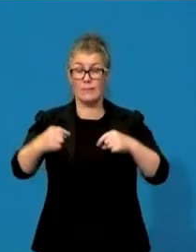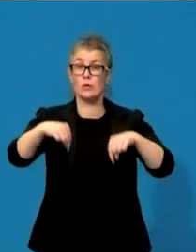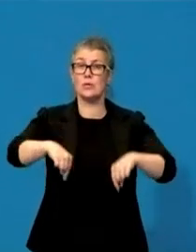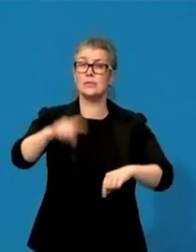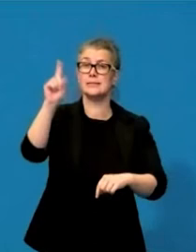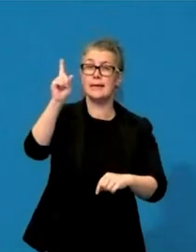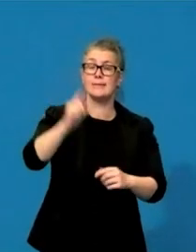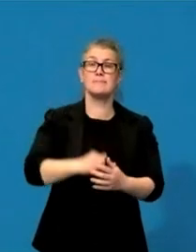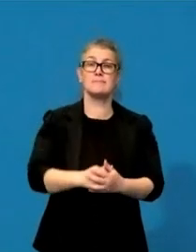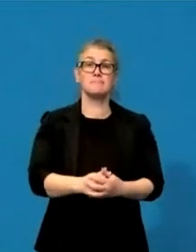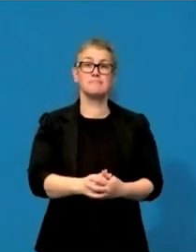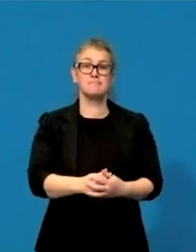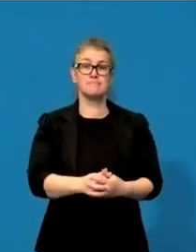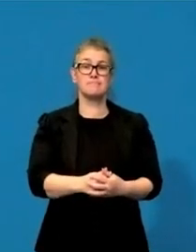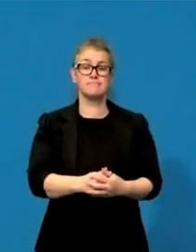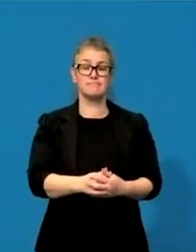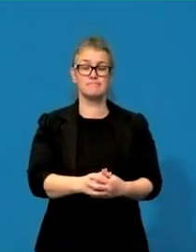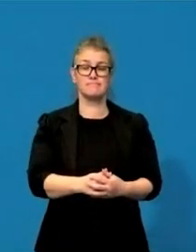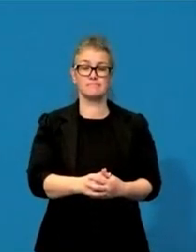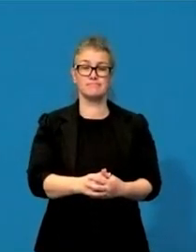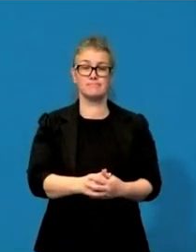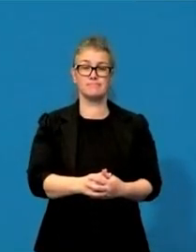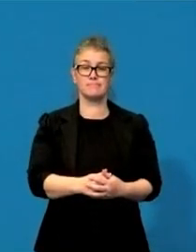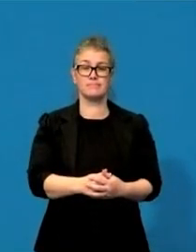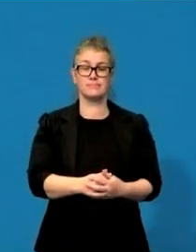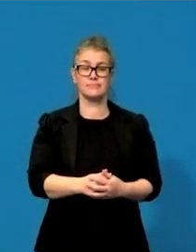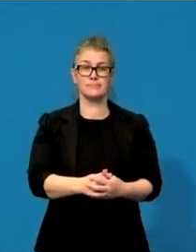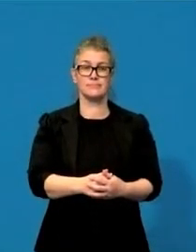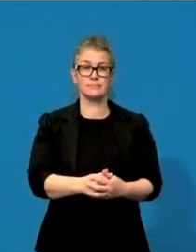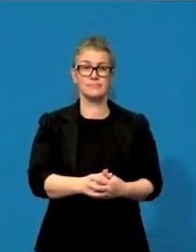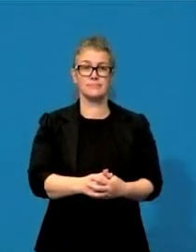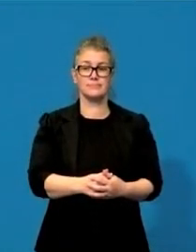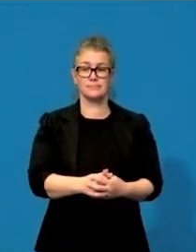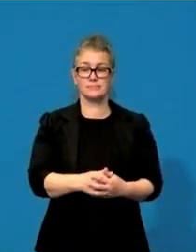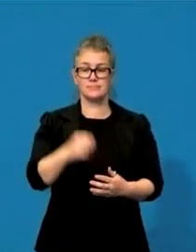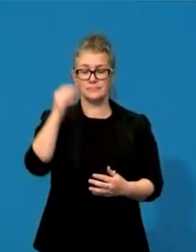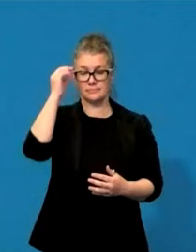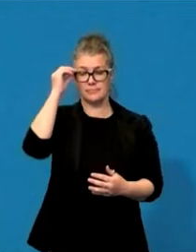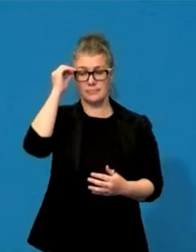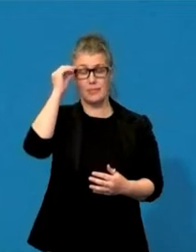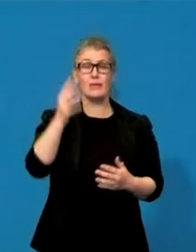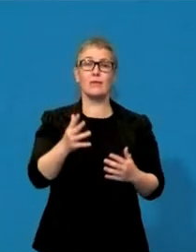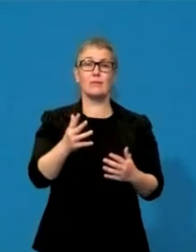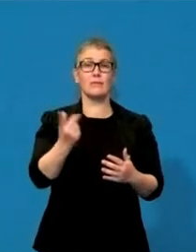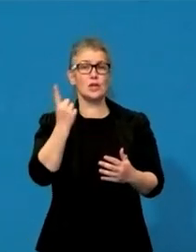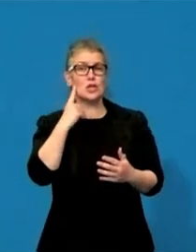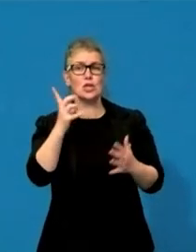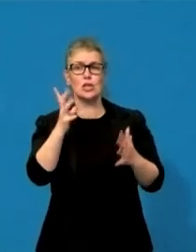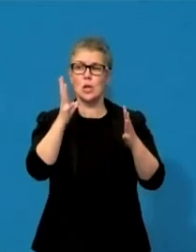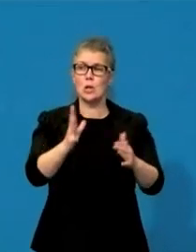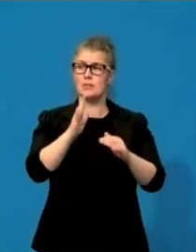give your evidence. We've heard a lot about family and the importance of family in